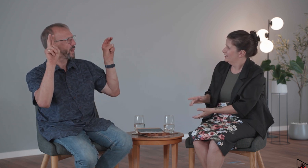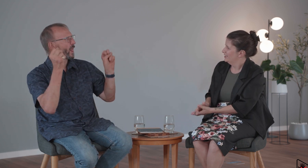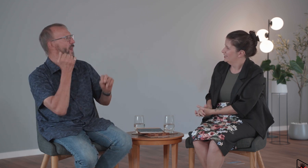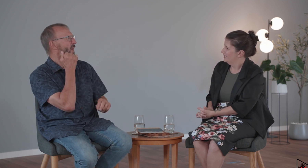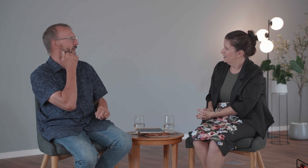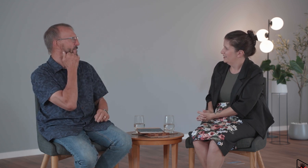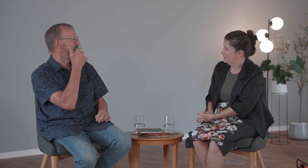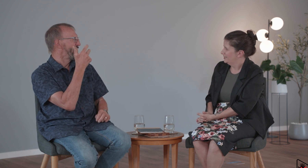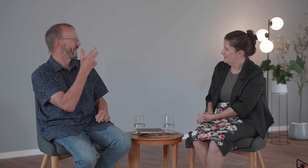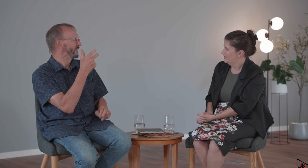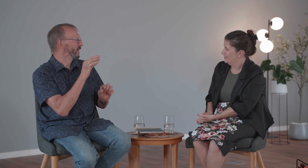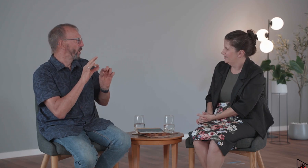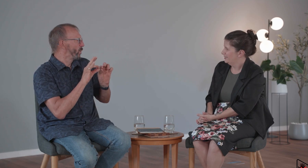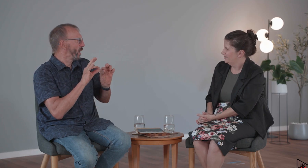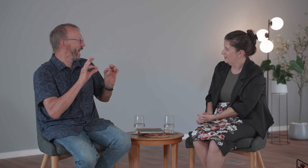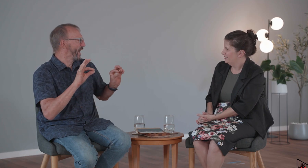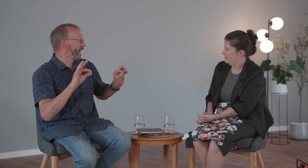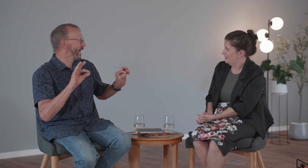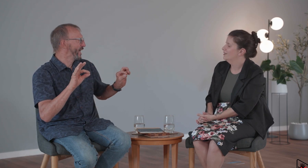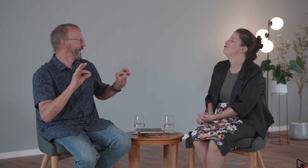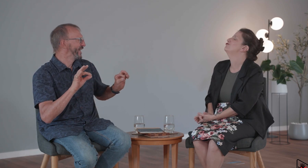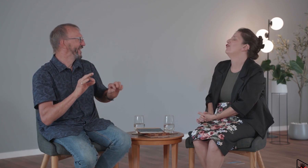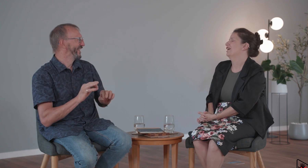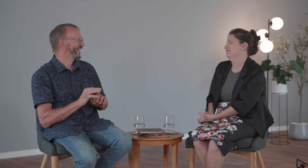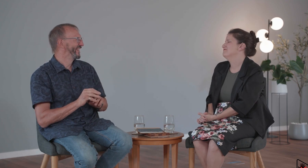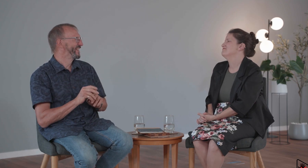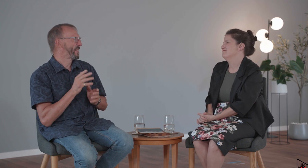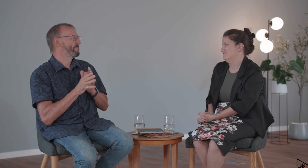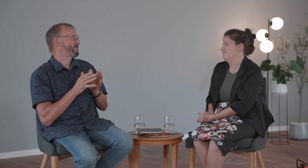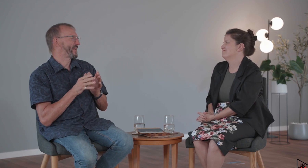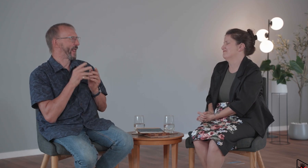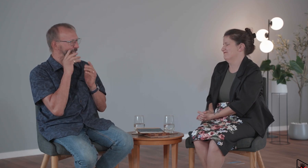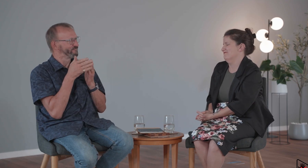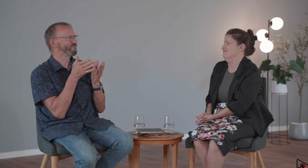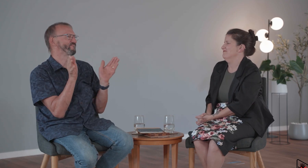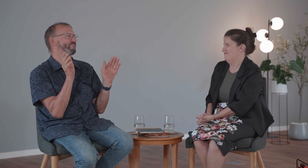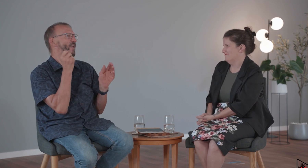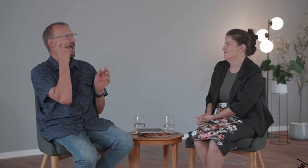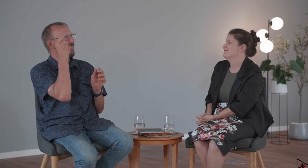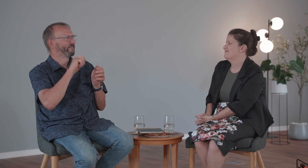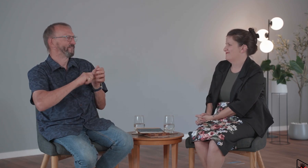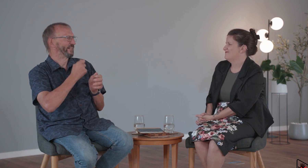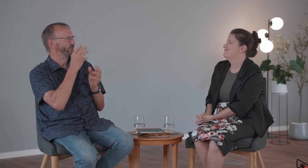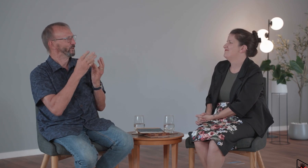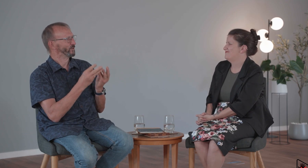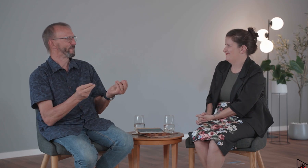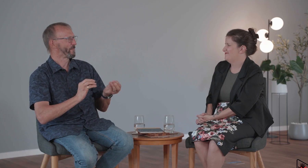Peter? Yeah. Well, you know that concept 'number eight wire?' so essentially been able to come up